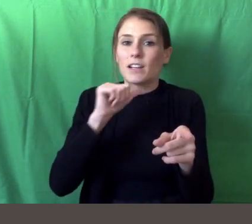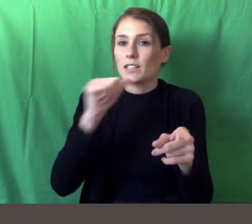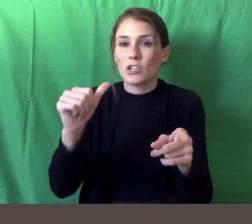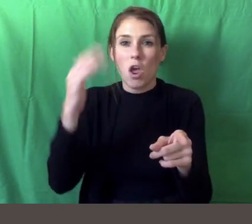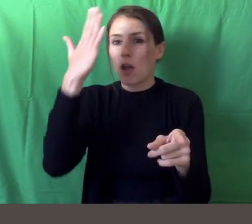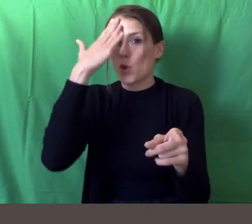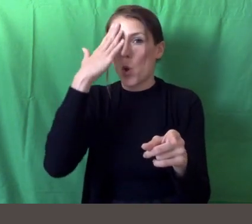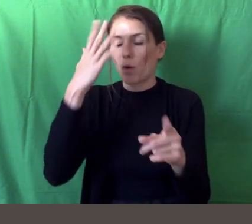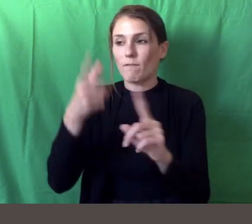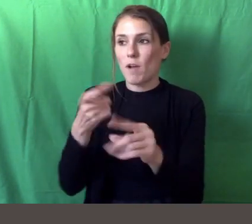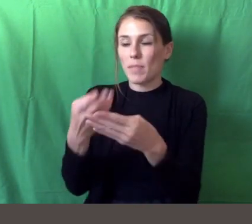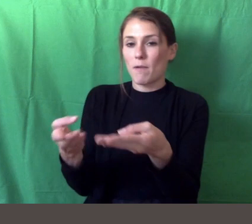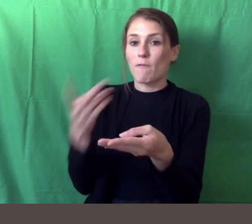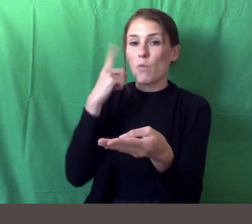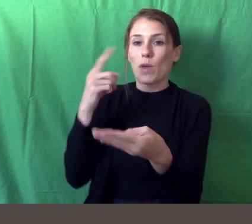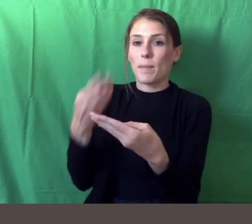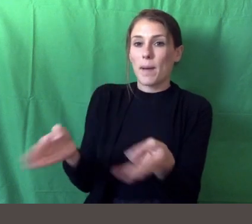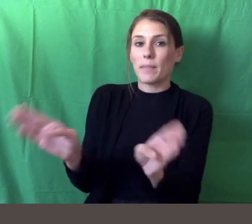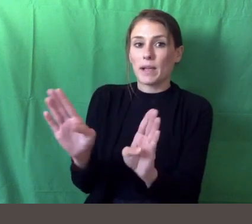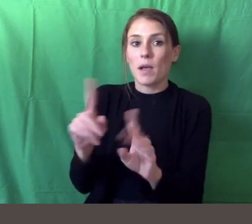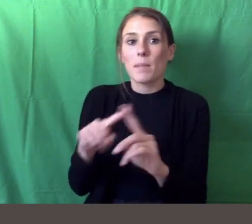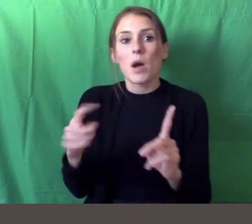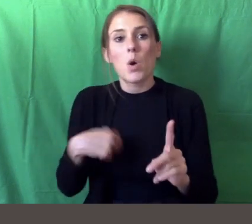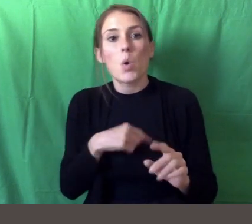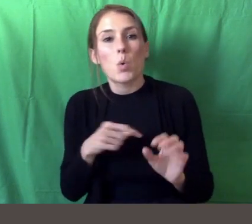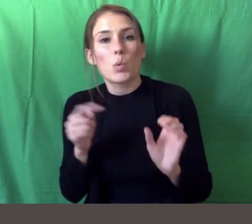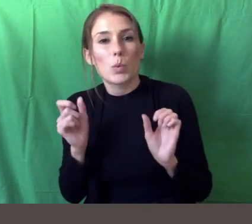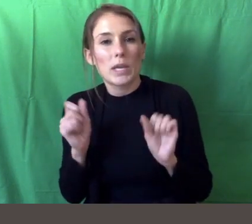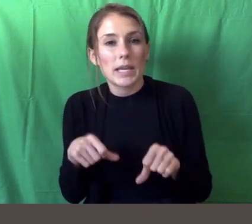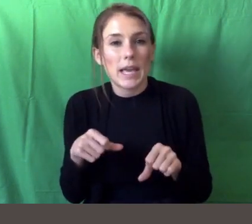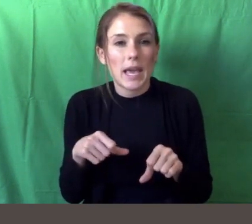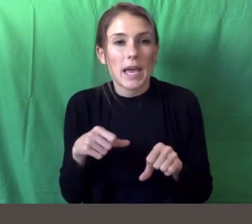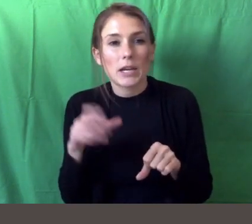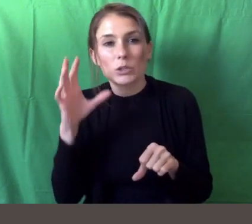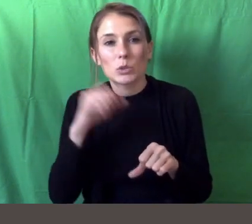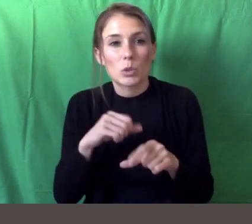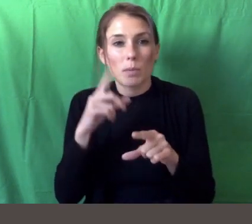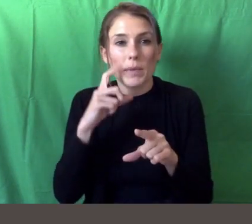known, but we can conjecture that due to the exponential complexity of entity categories